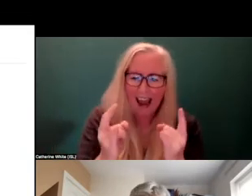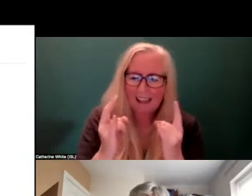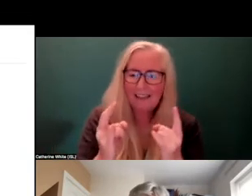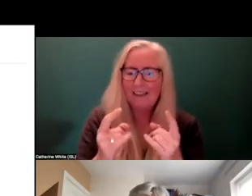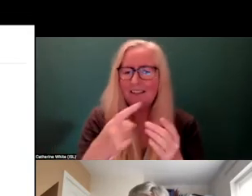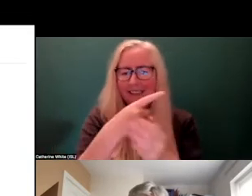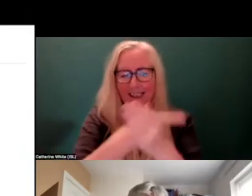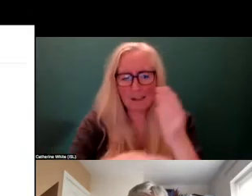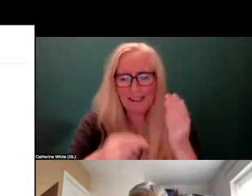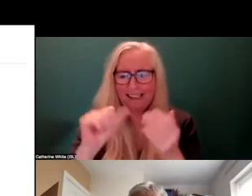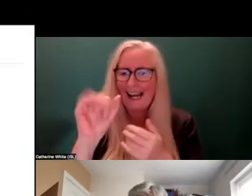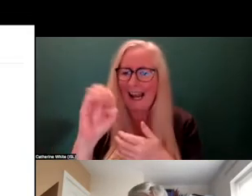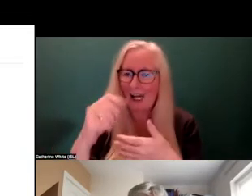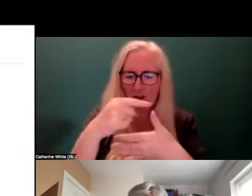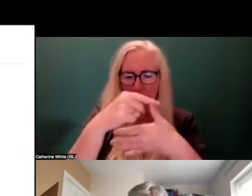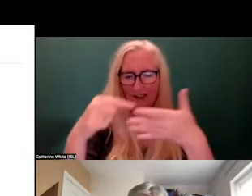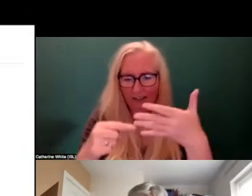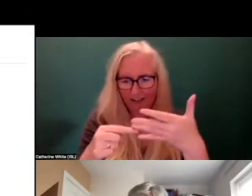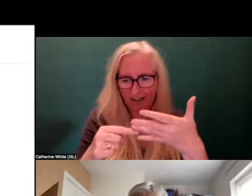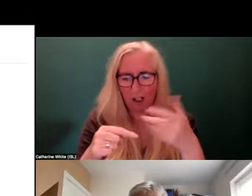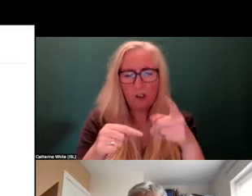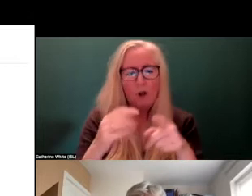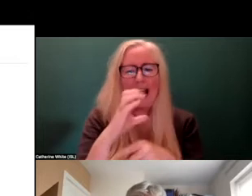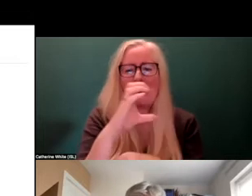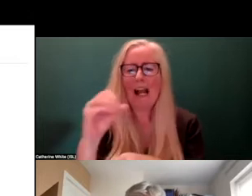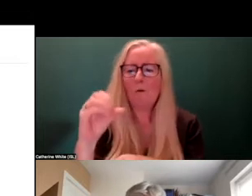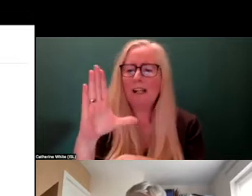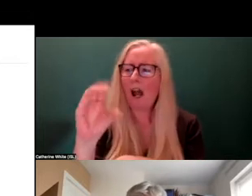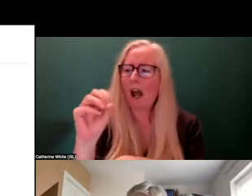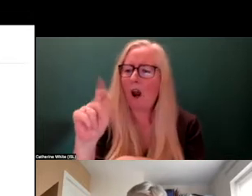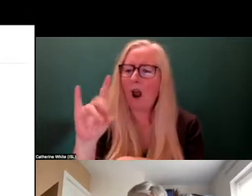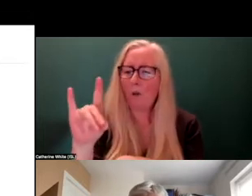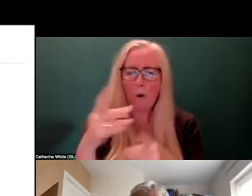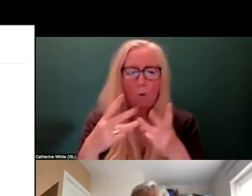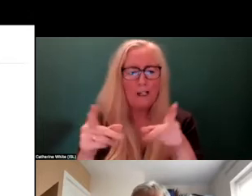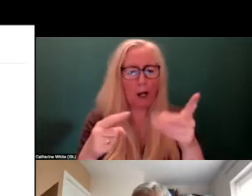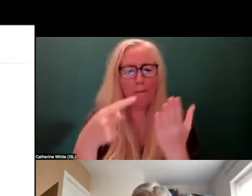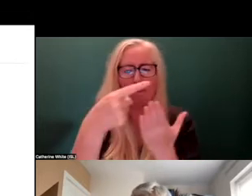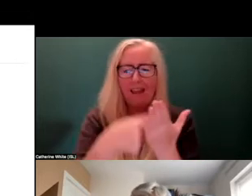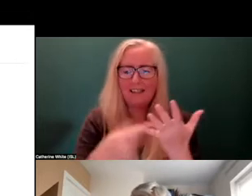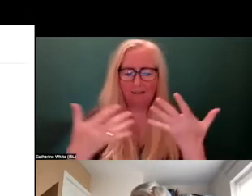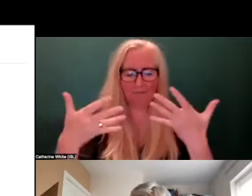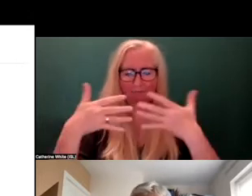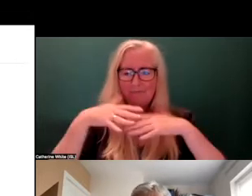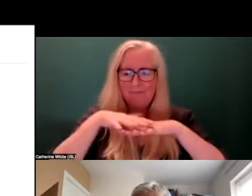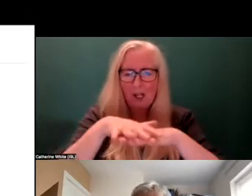health, disability and ageing. In County Louth, by the time these policies strands were converging in